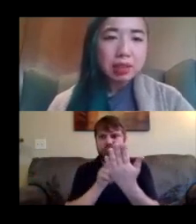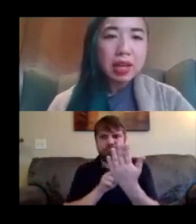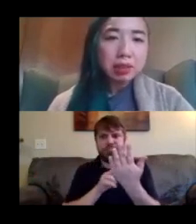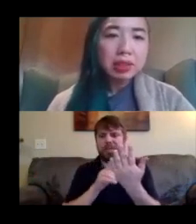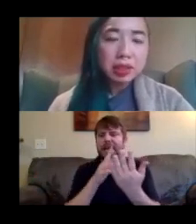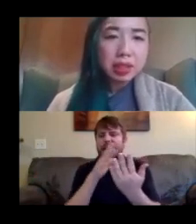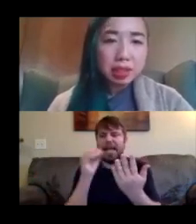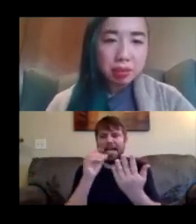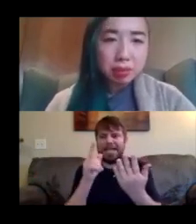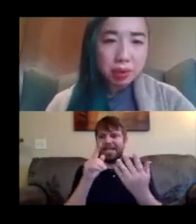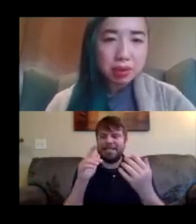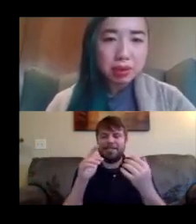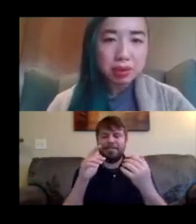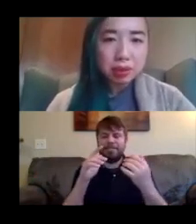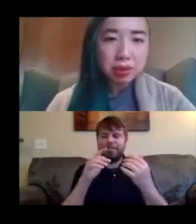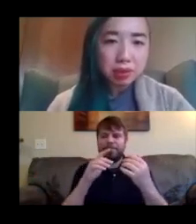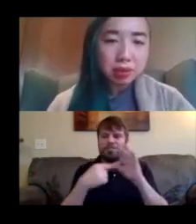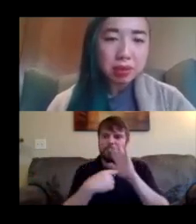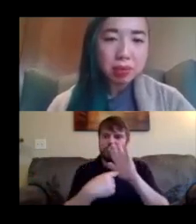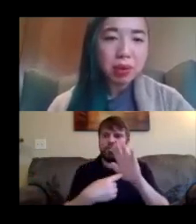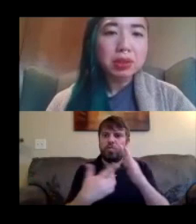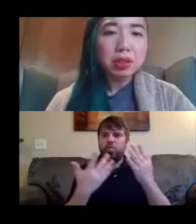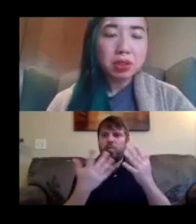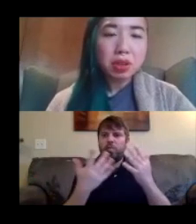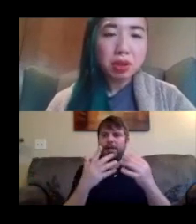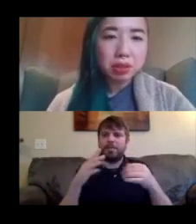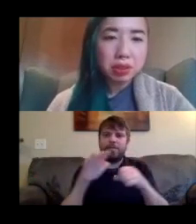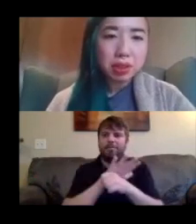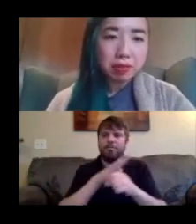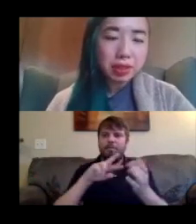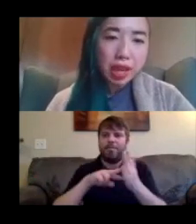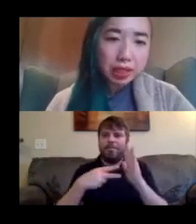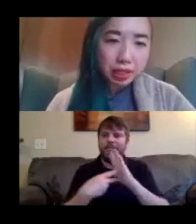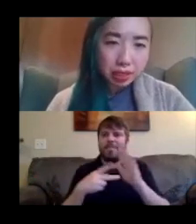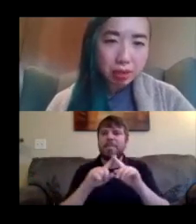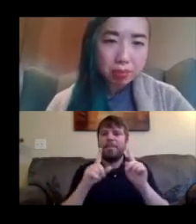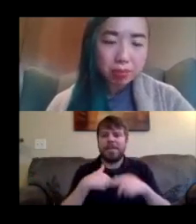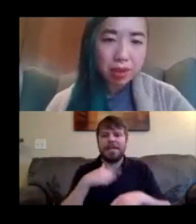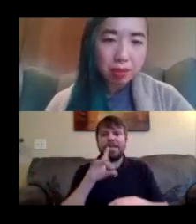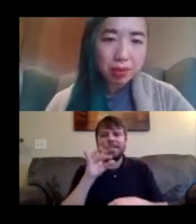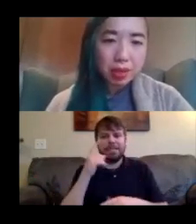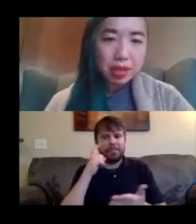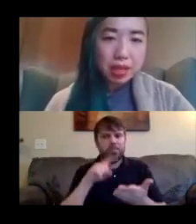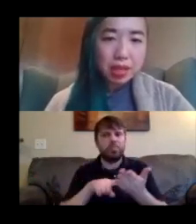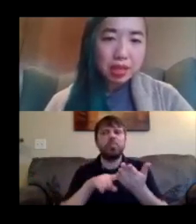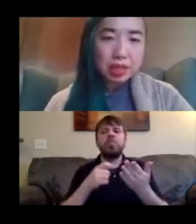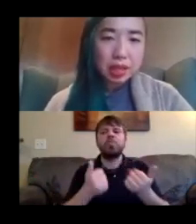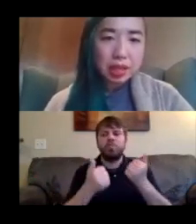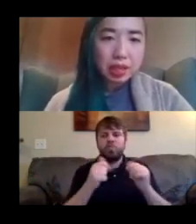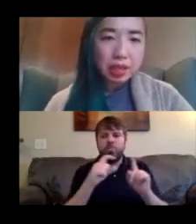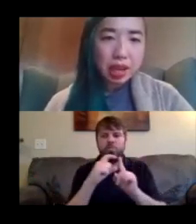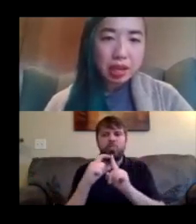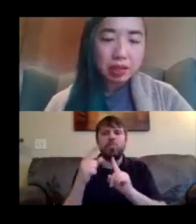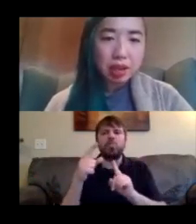I do see words--certain words that you chose to emphasize and keep in this. And I think that all